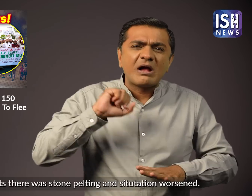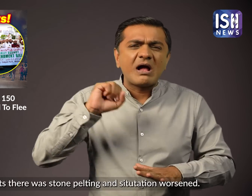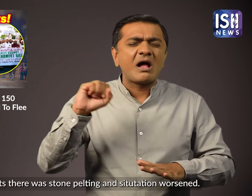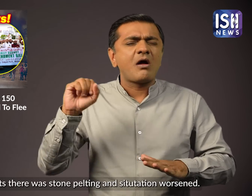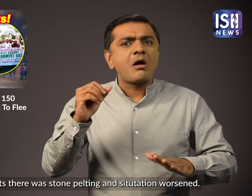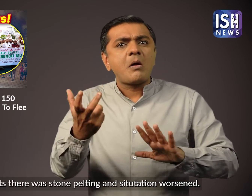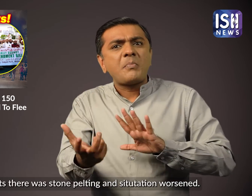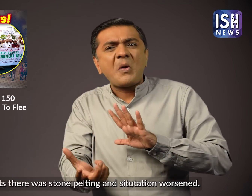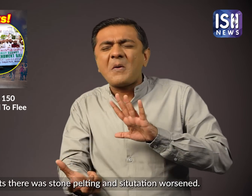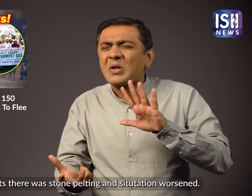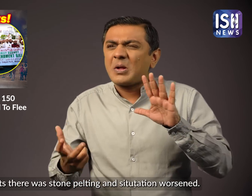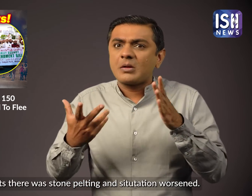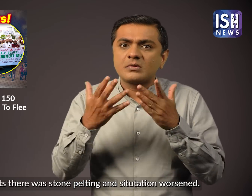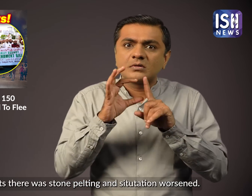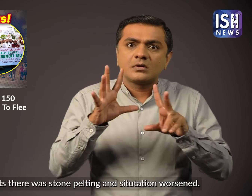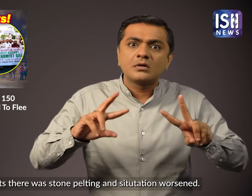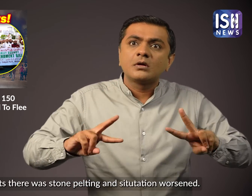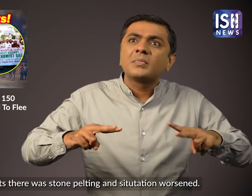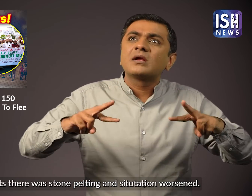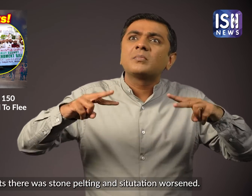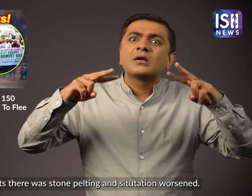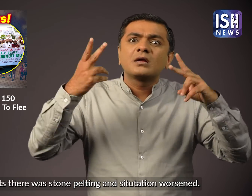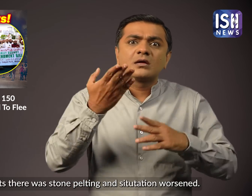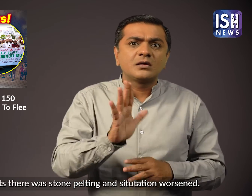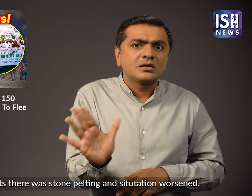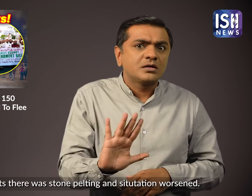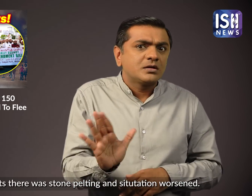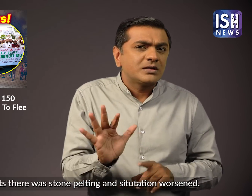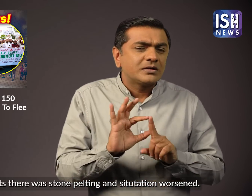During protests there was stone pelting and situtation worsened.